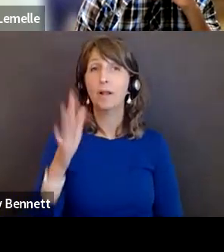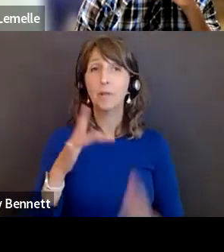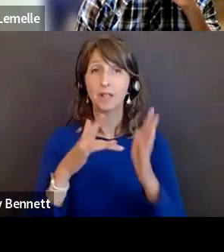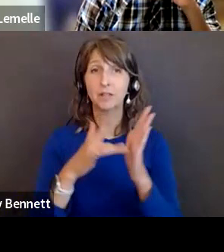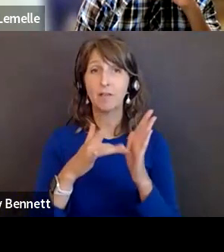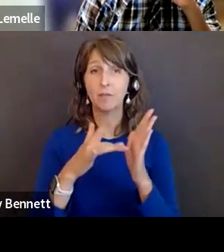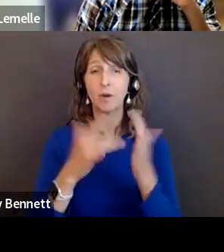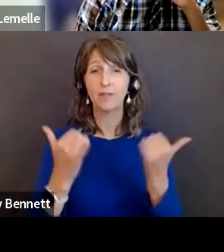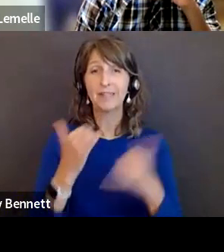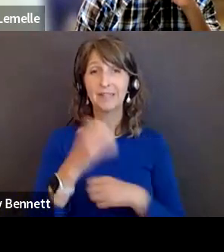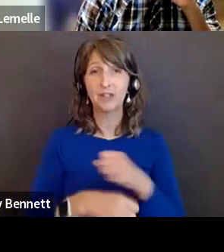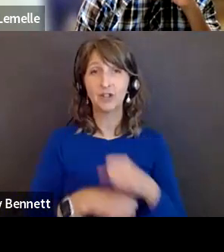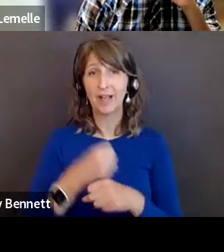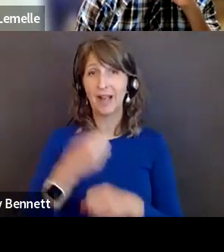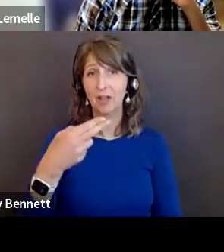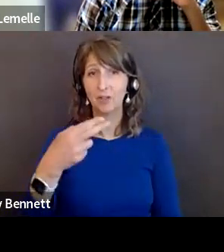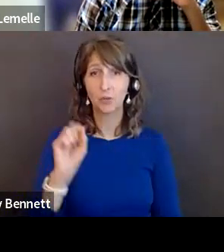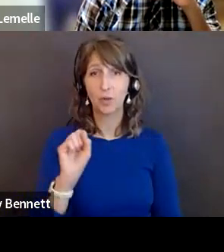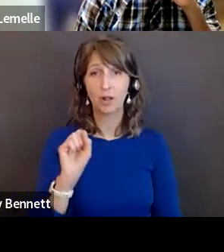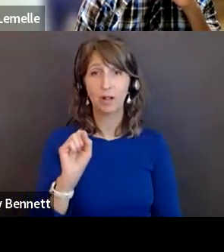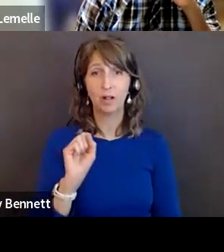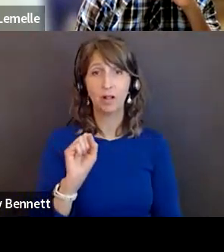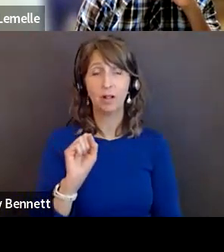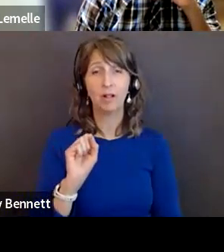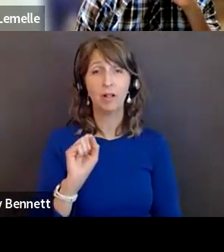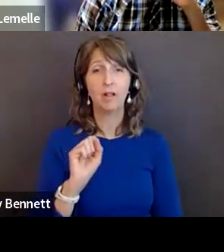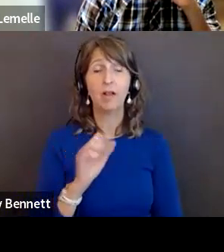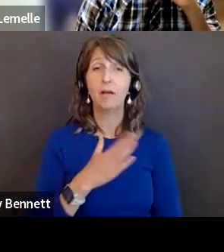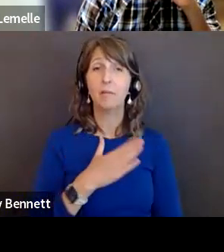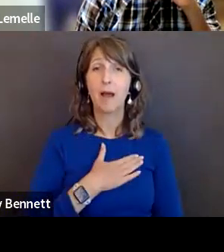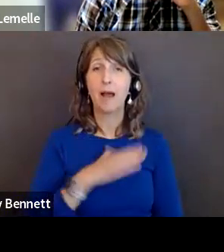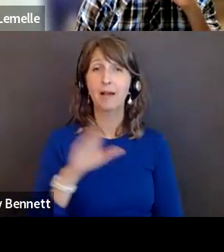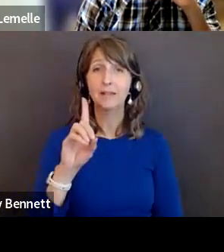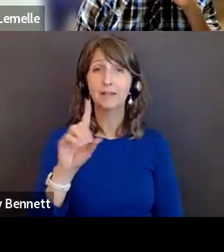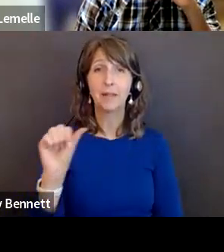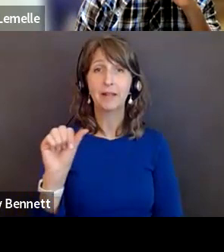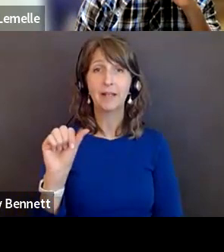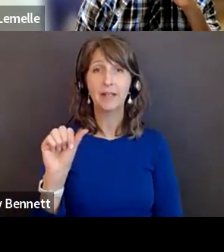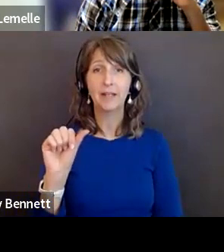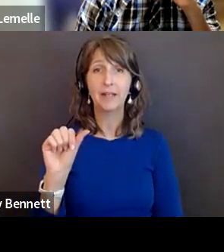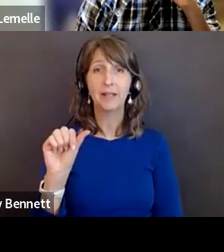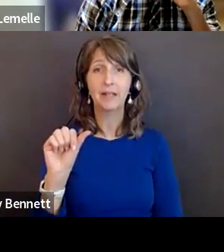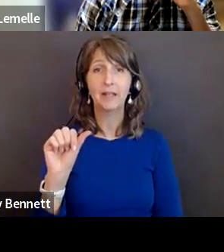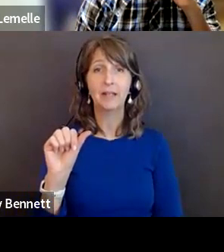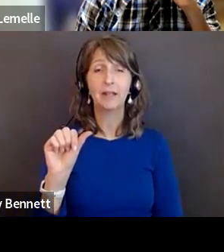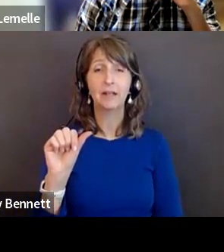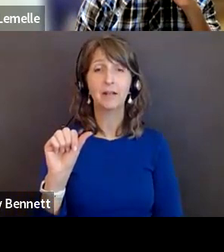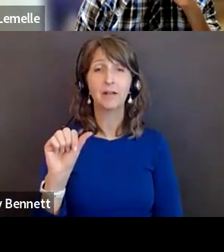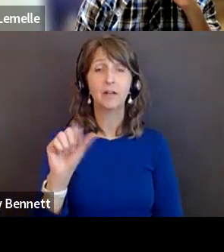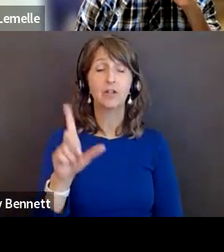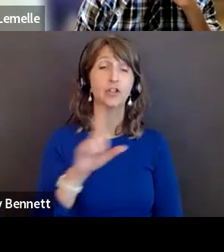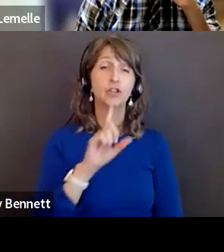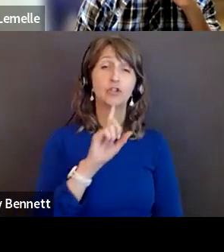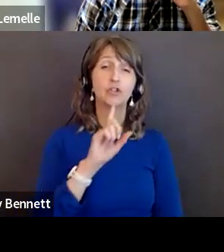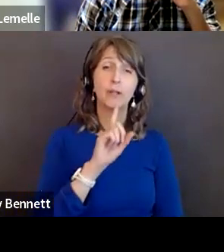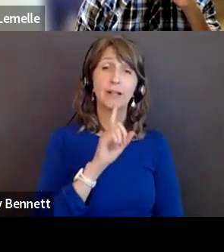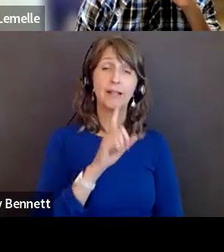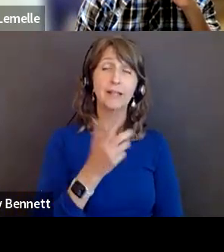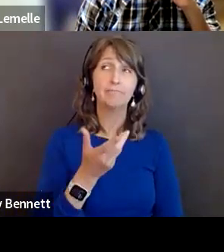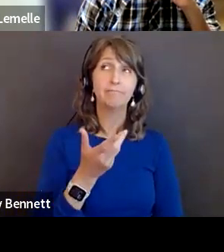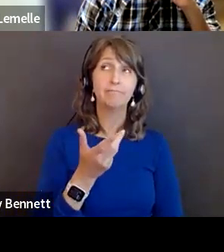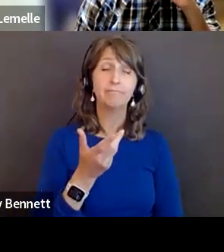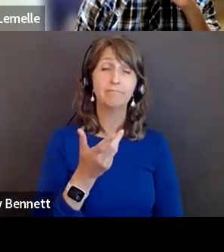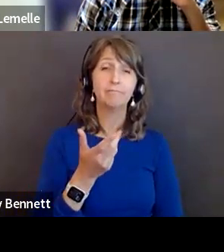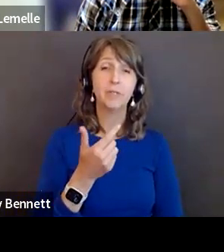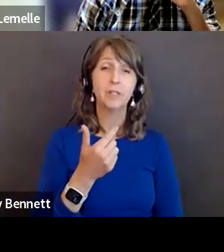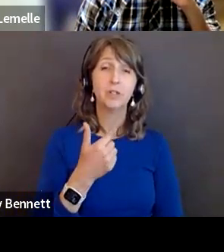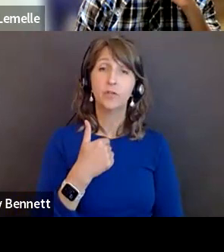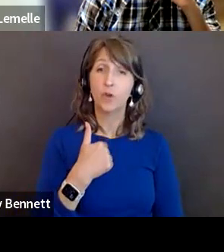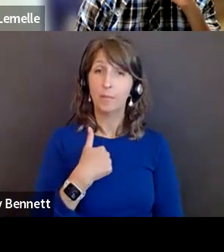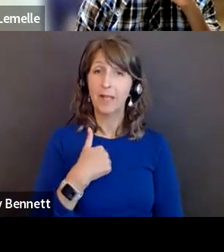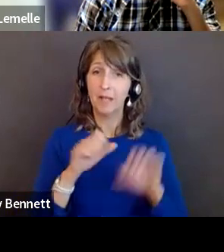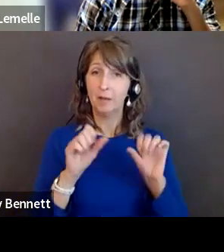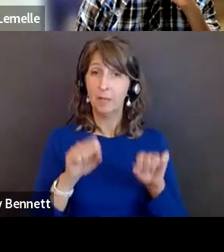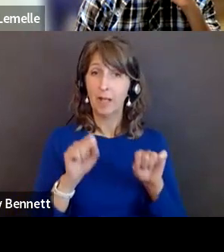And Mad disability. Has really gone the way of me wanting, well. Being able to be on.